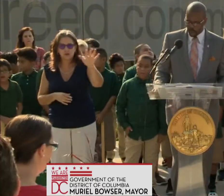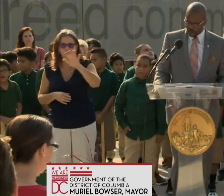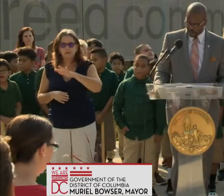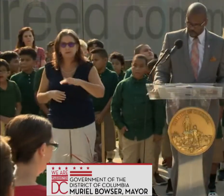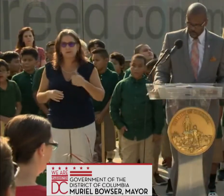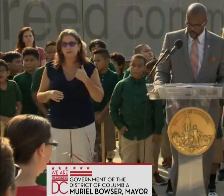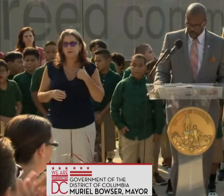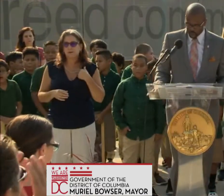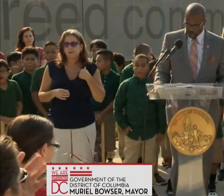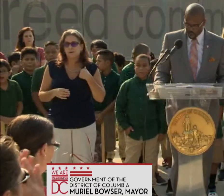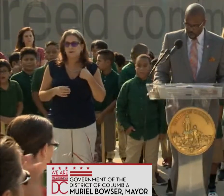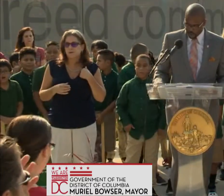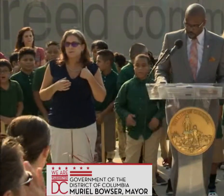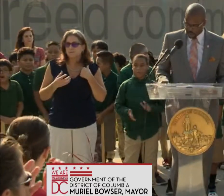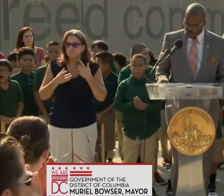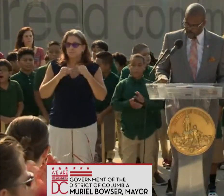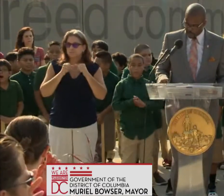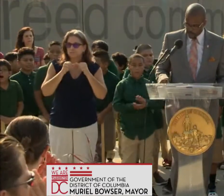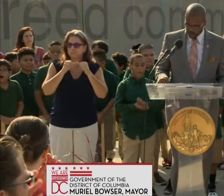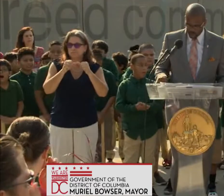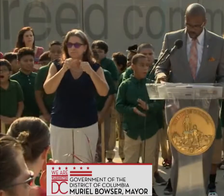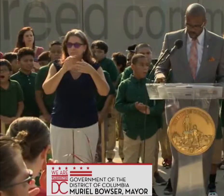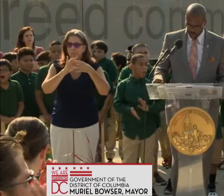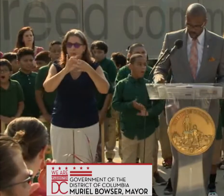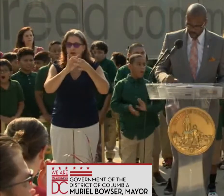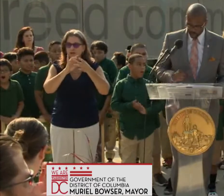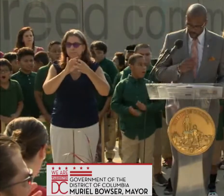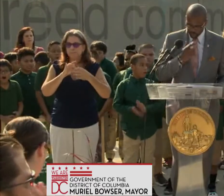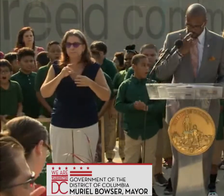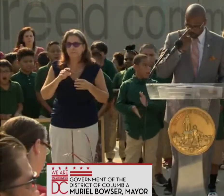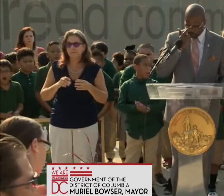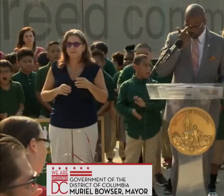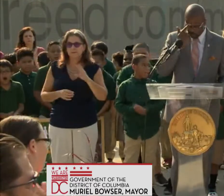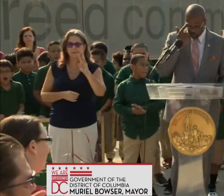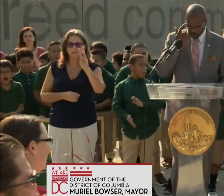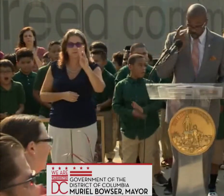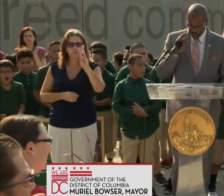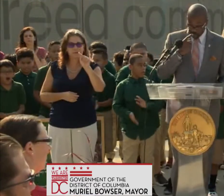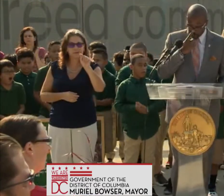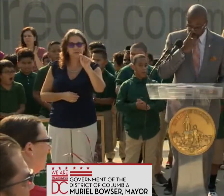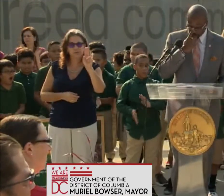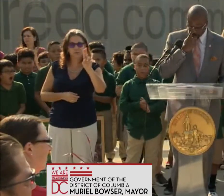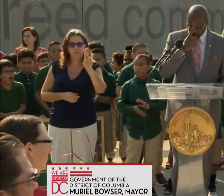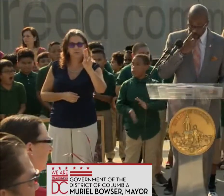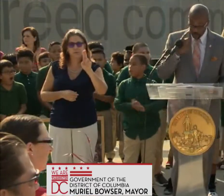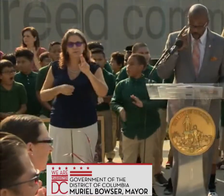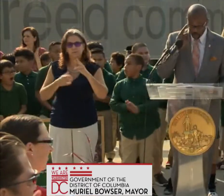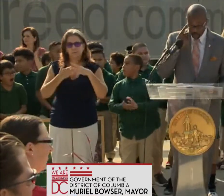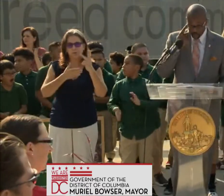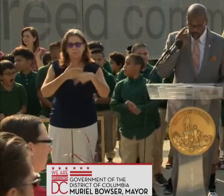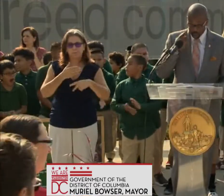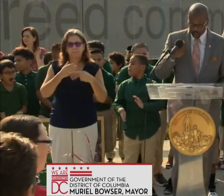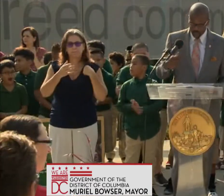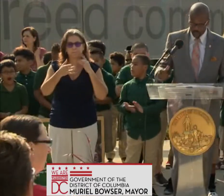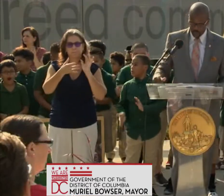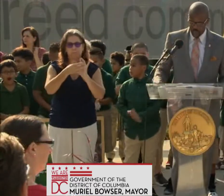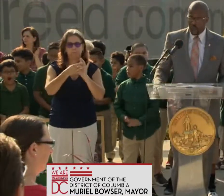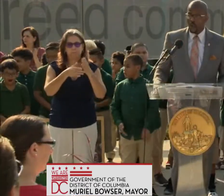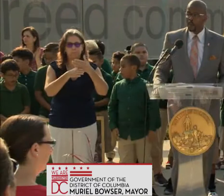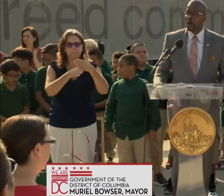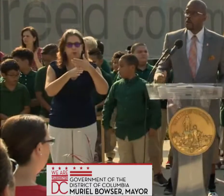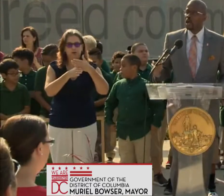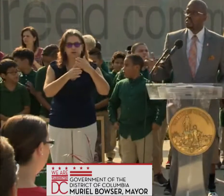partnership with WT you please let's give it up for our teachers but we also